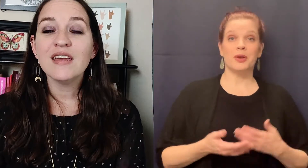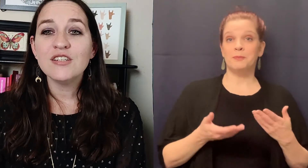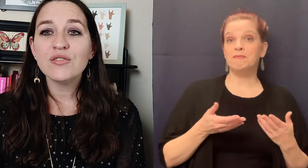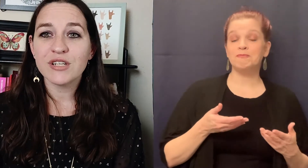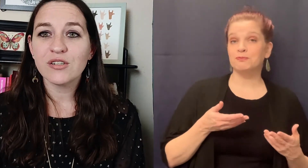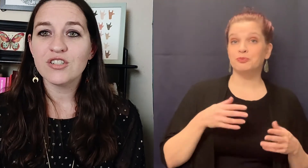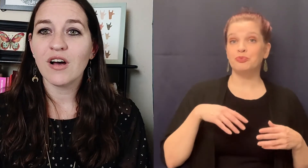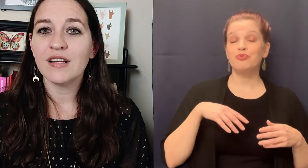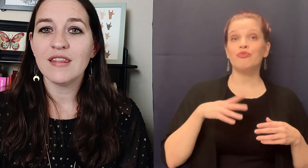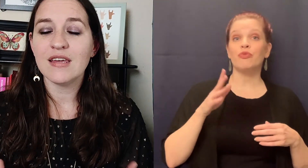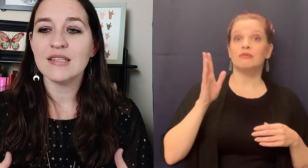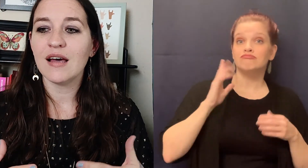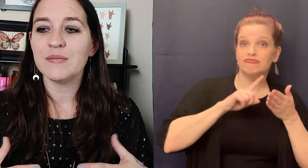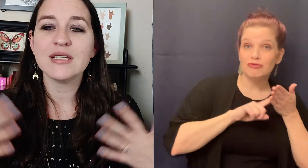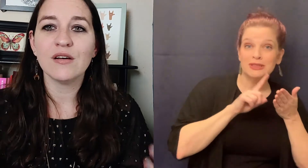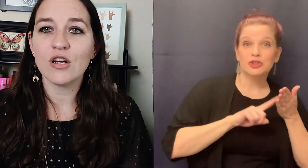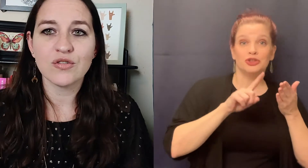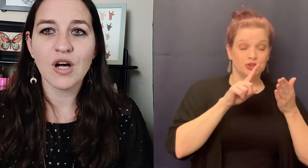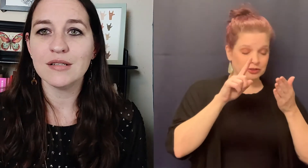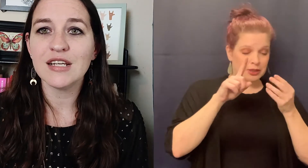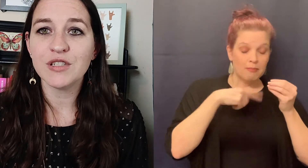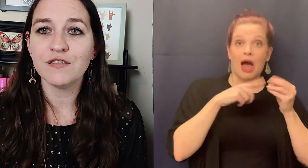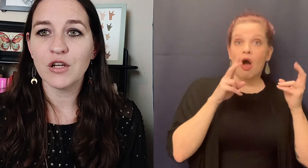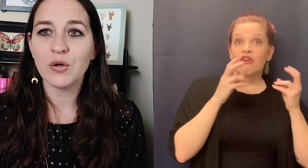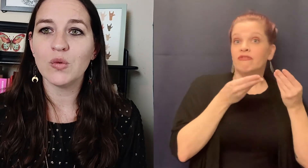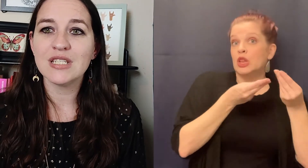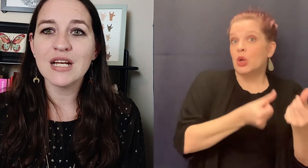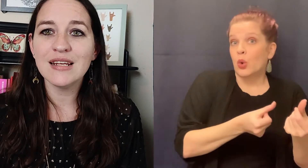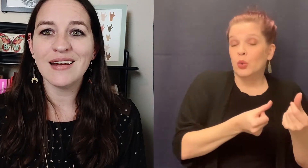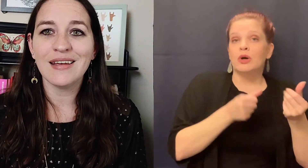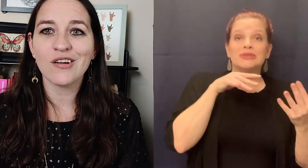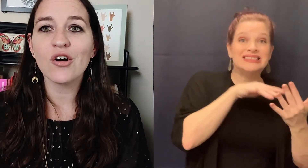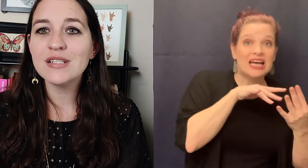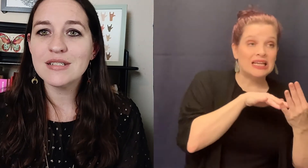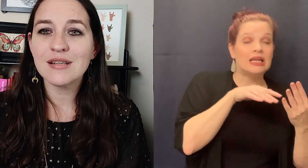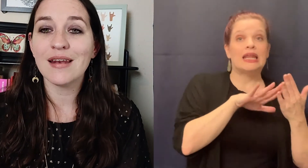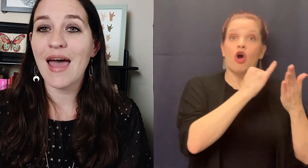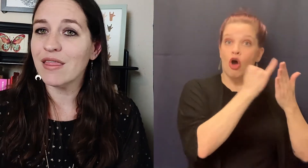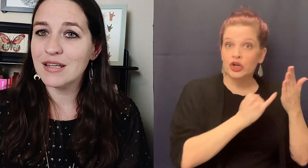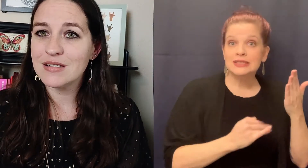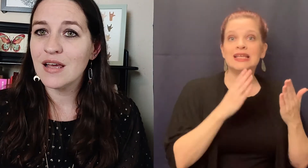The initial research on the psychological concept of flow was studied in artists and athletes.